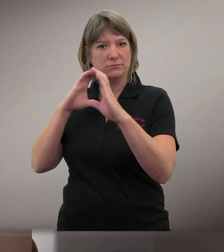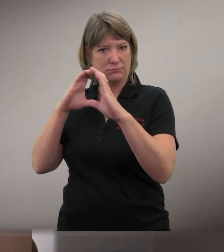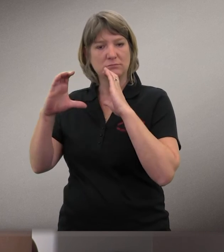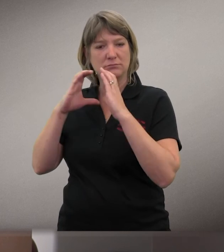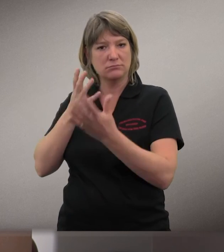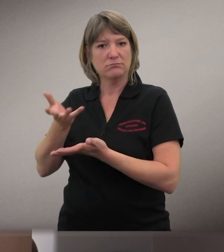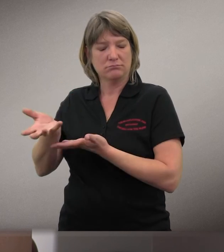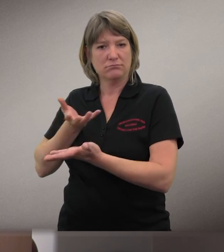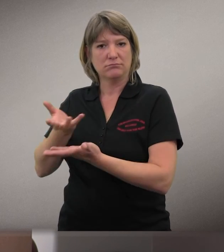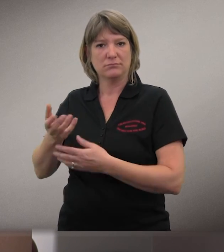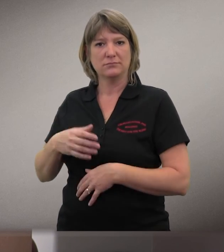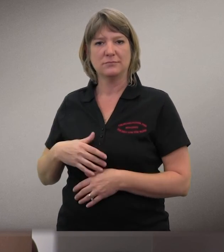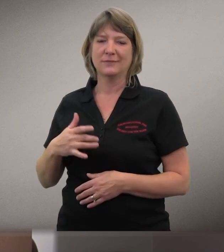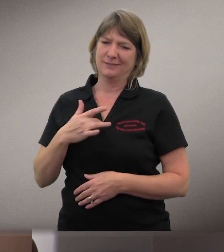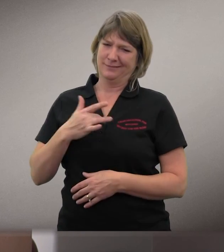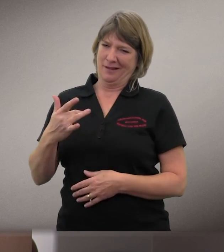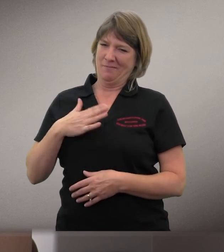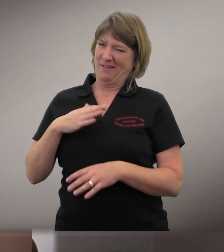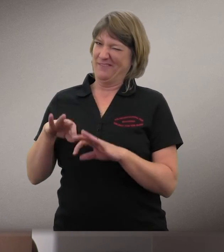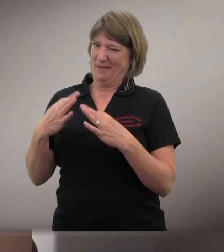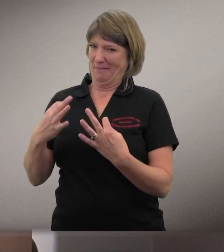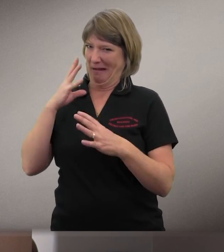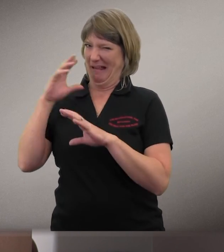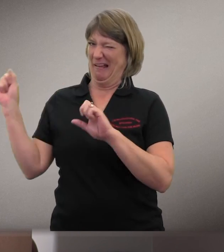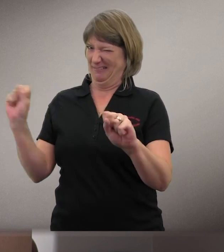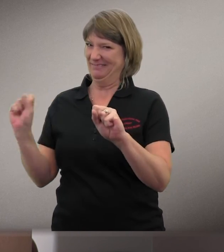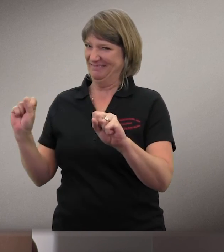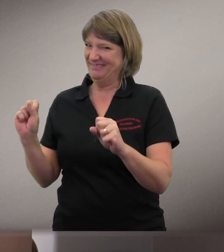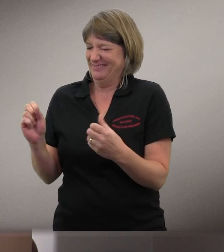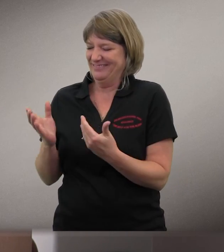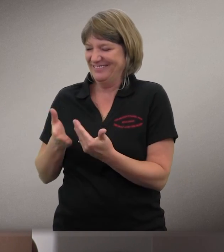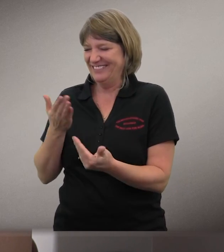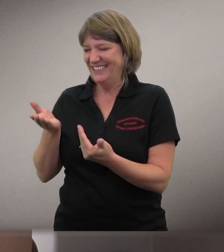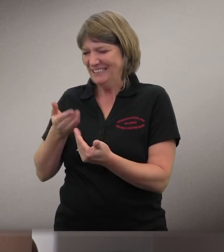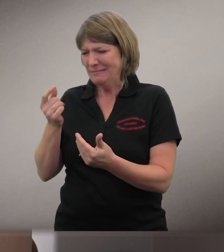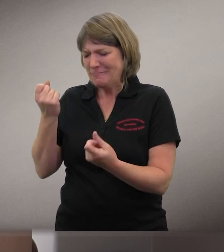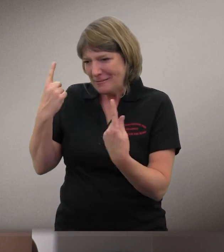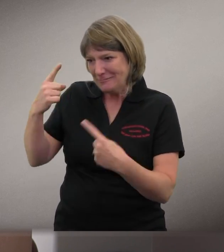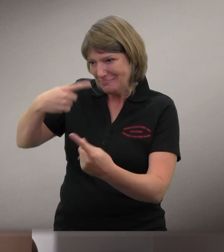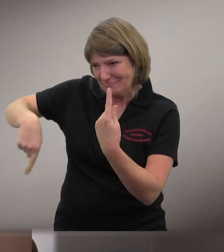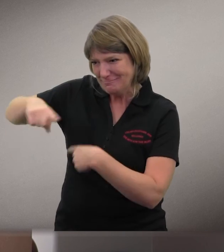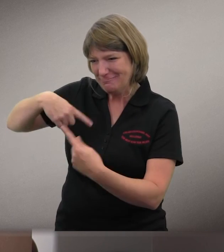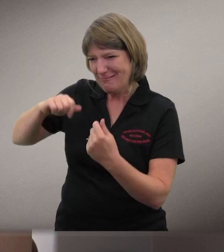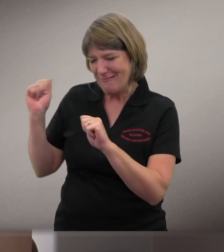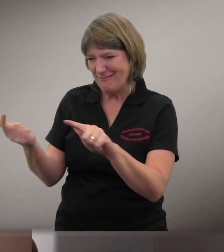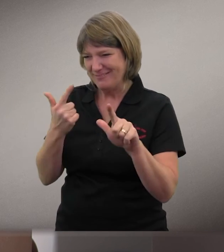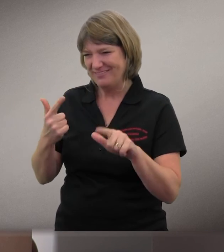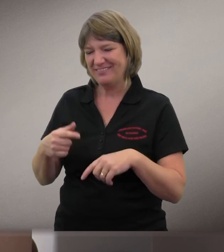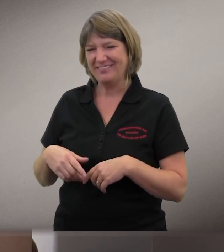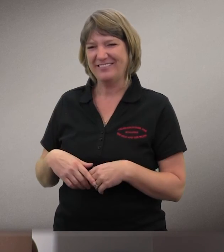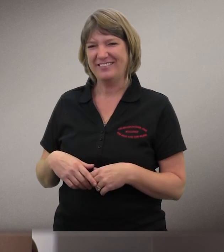to communicate with me. Usually my family is pretty loud, so it very easy to understand everyone. [Laugh]